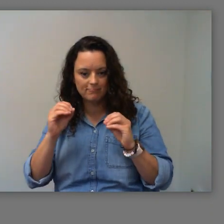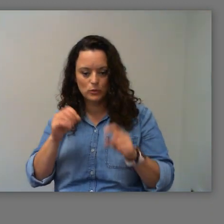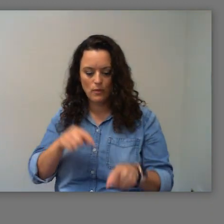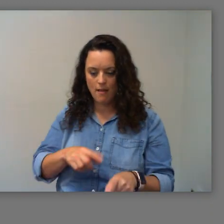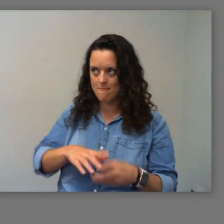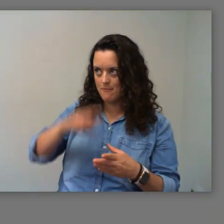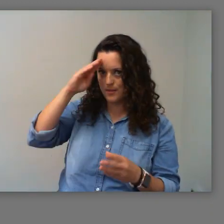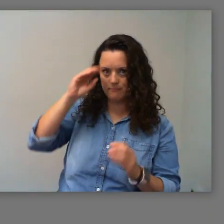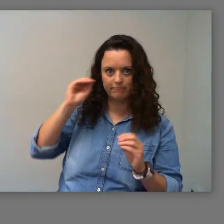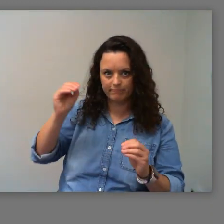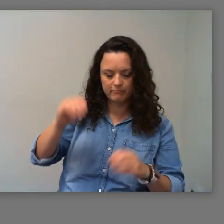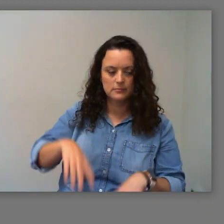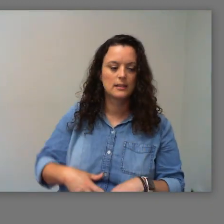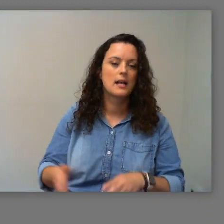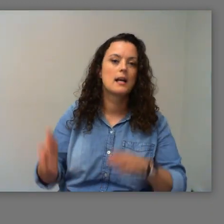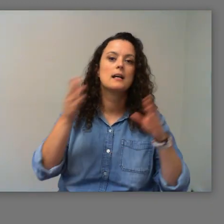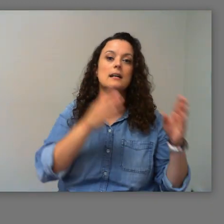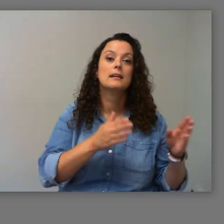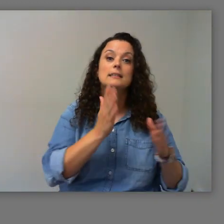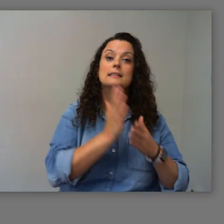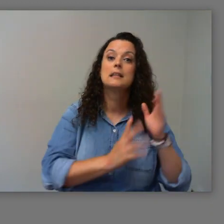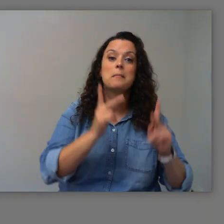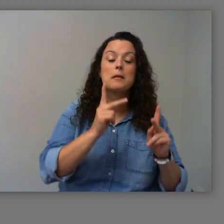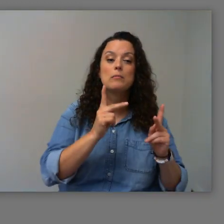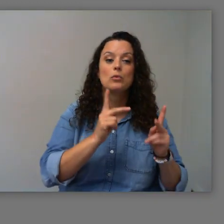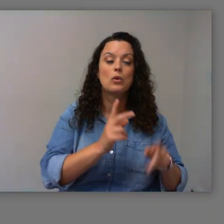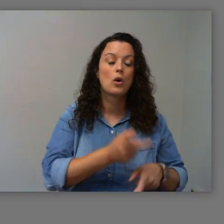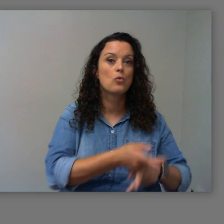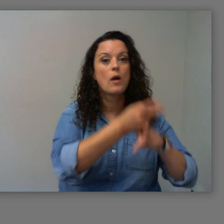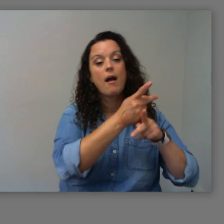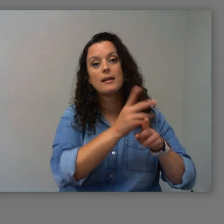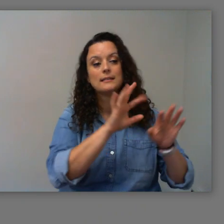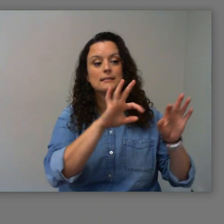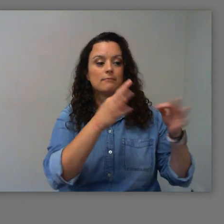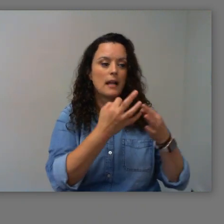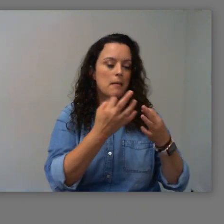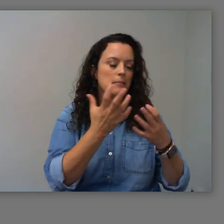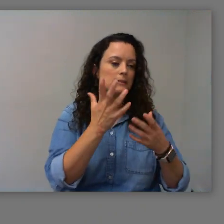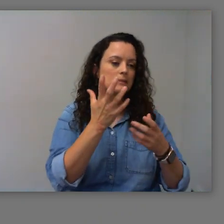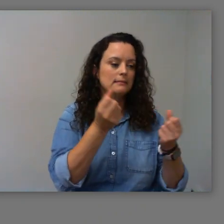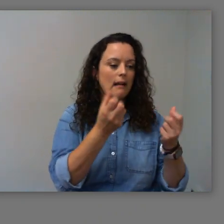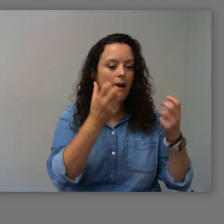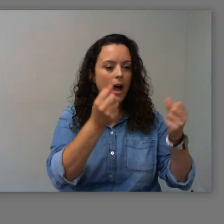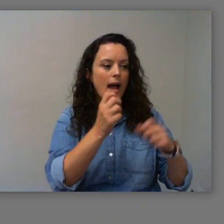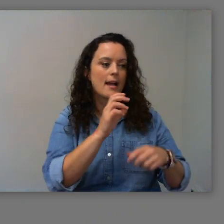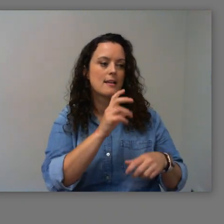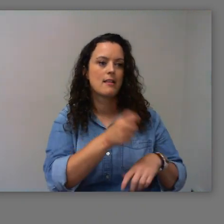some people are raised with families who sign or put in school where they're learning sign